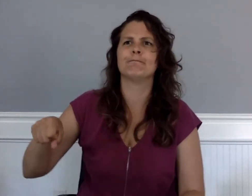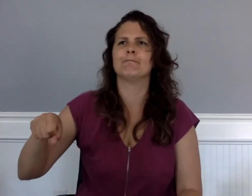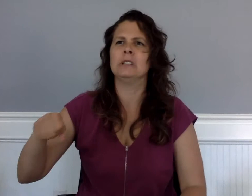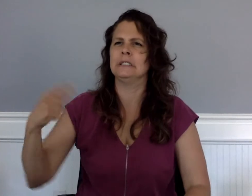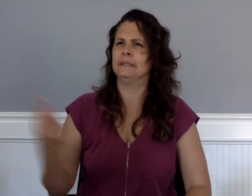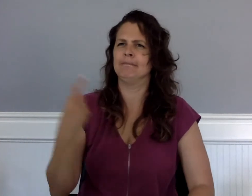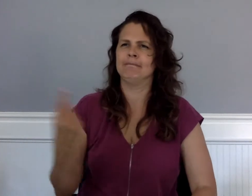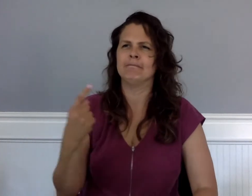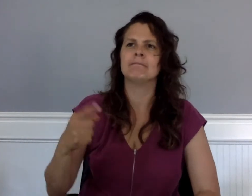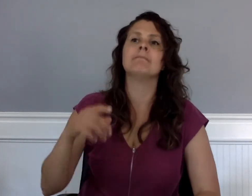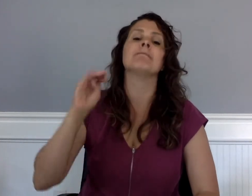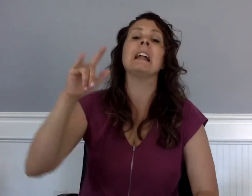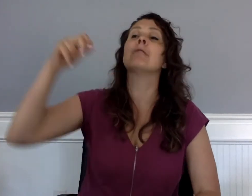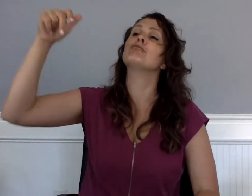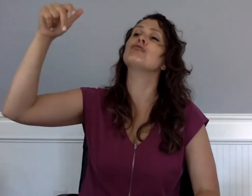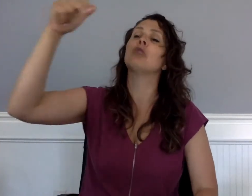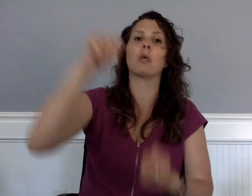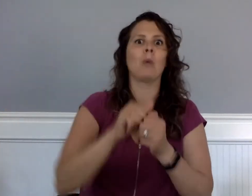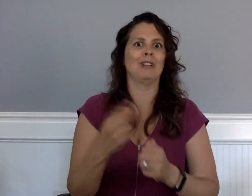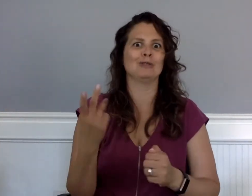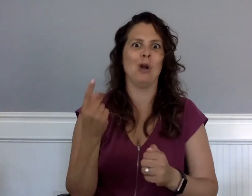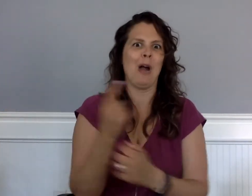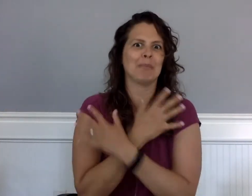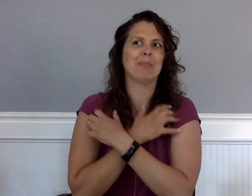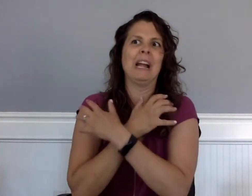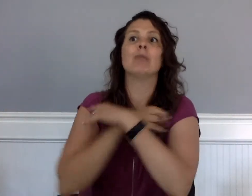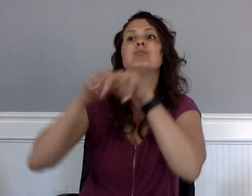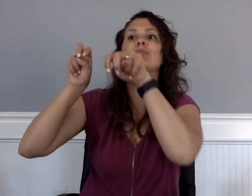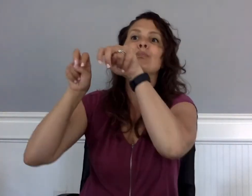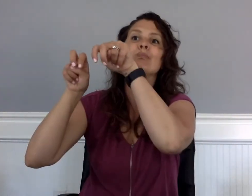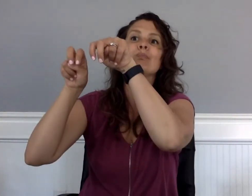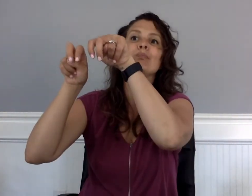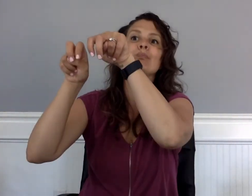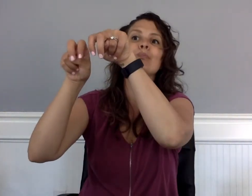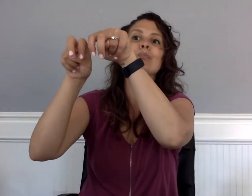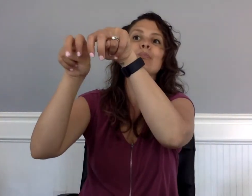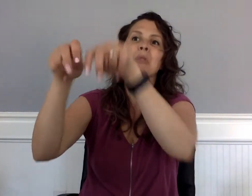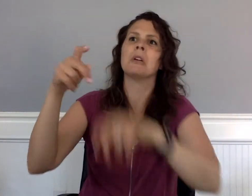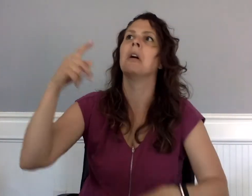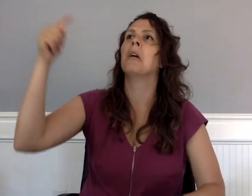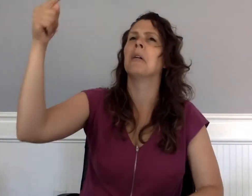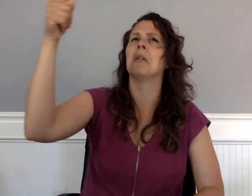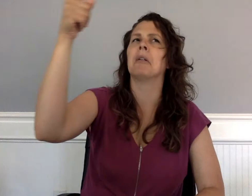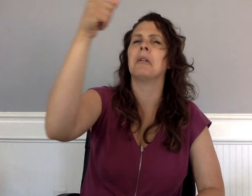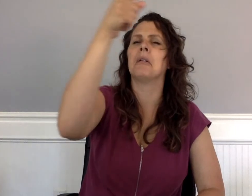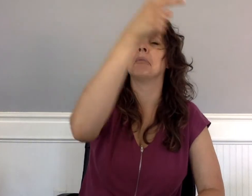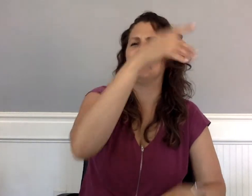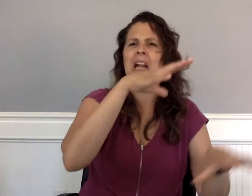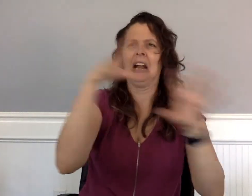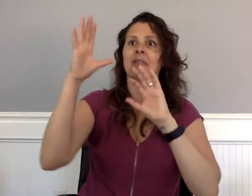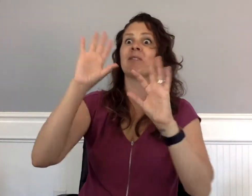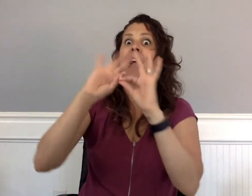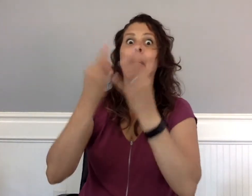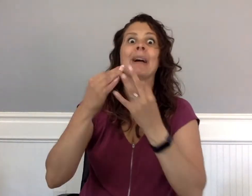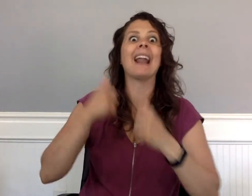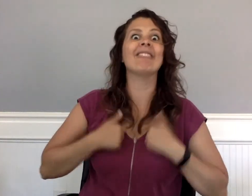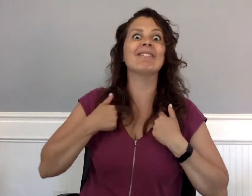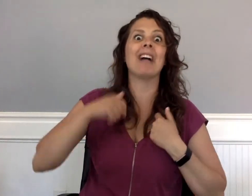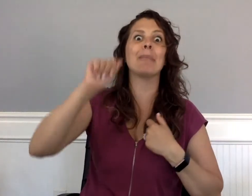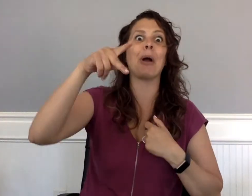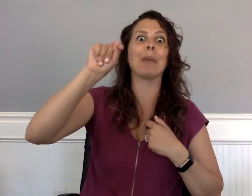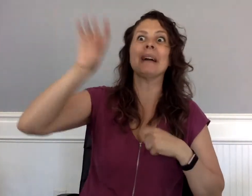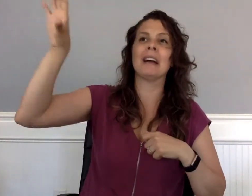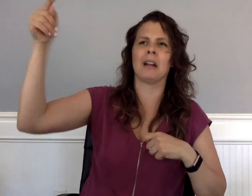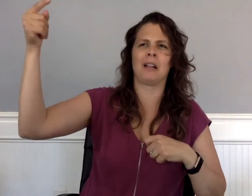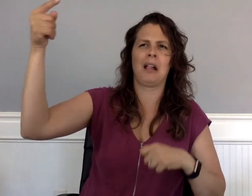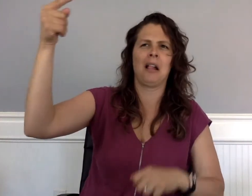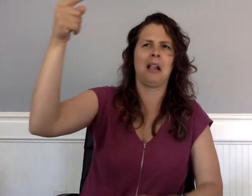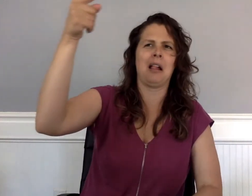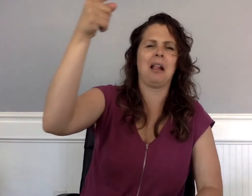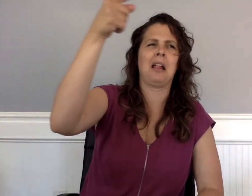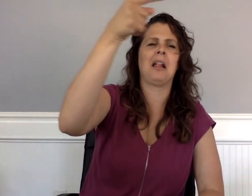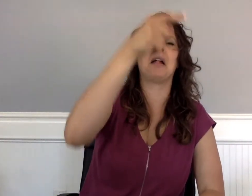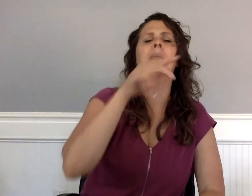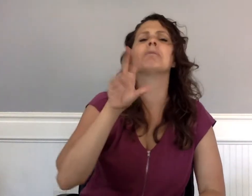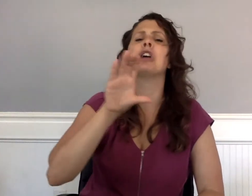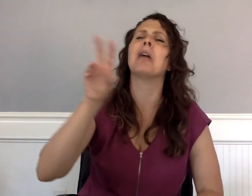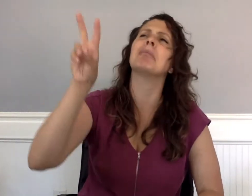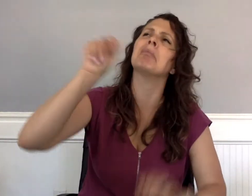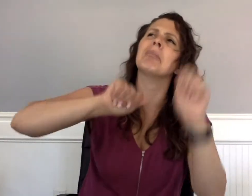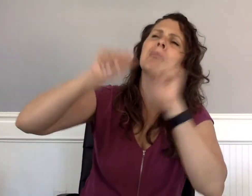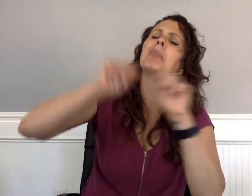filled with something. Millie continued with Bear down the hall, away from the Castle family apartment.